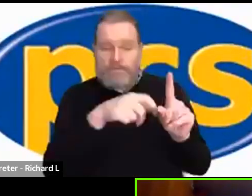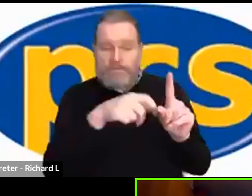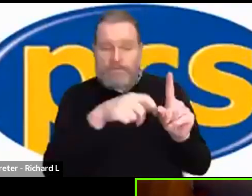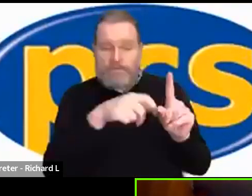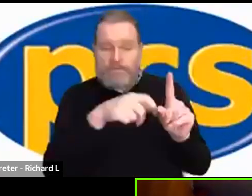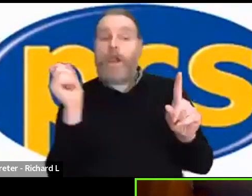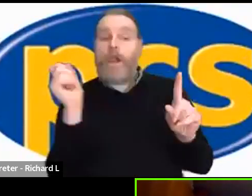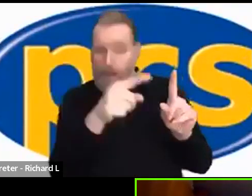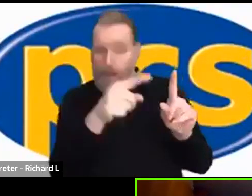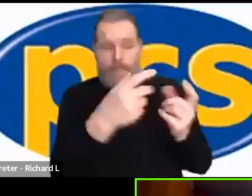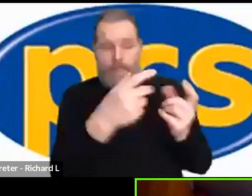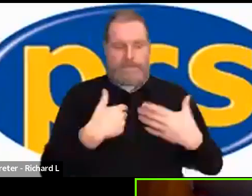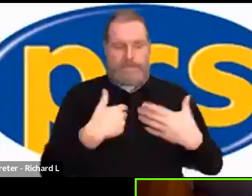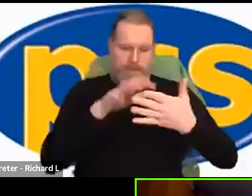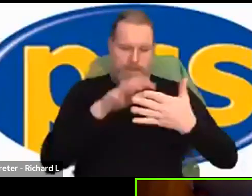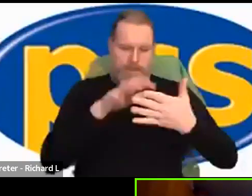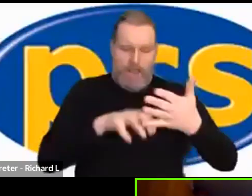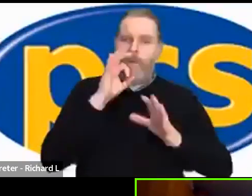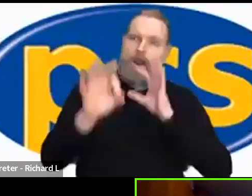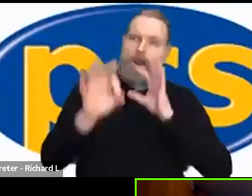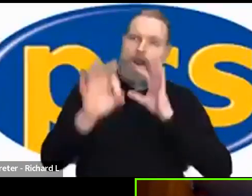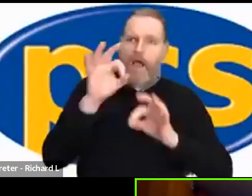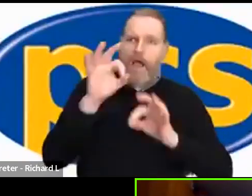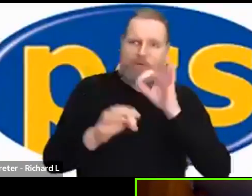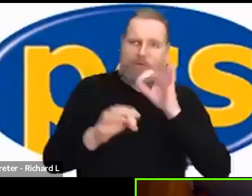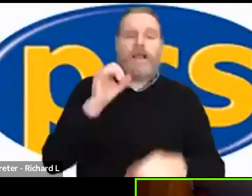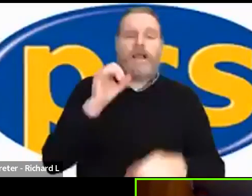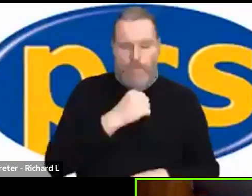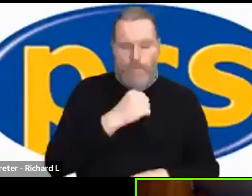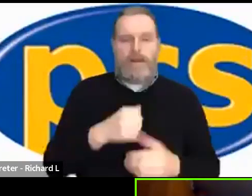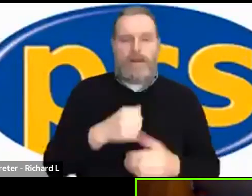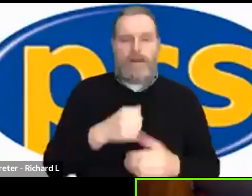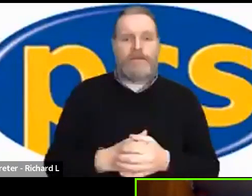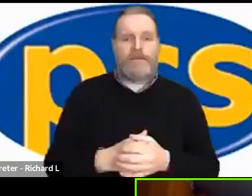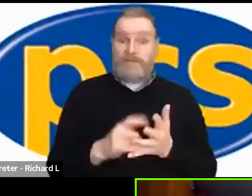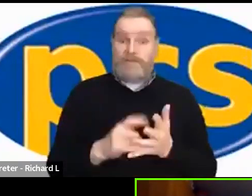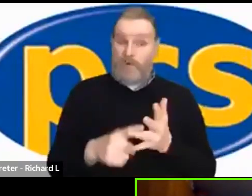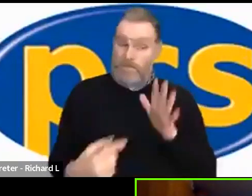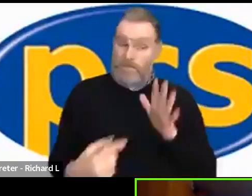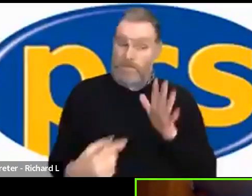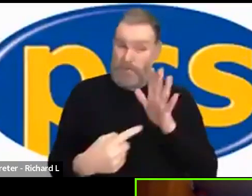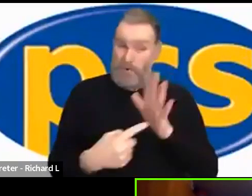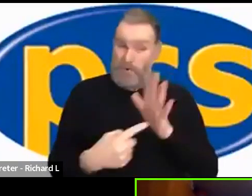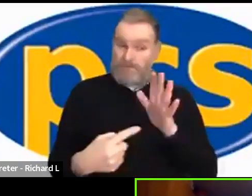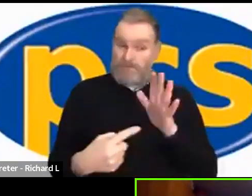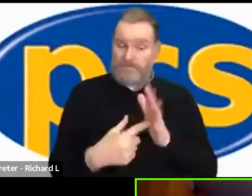chat. They chat. They will fill them through to me, and we'll get through as many of those as we can So, as I say, really really